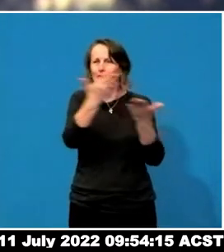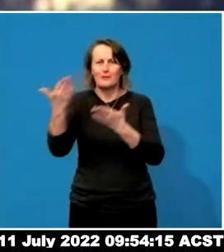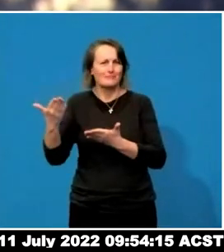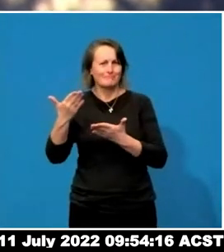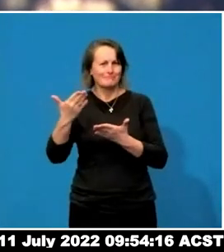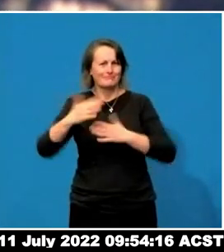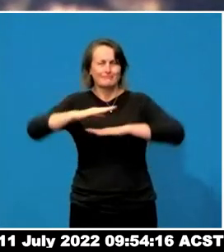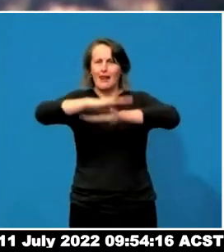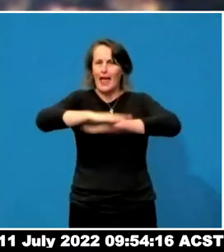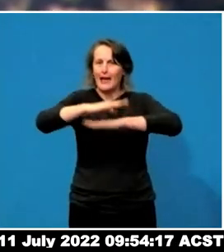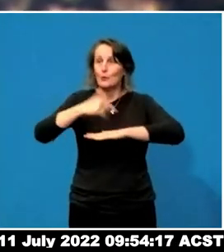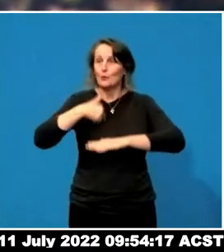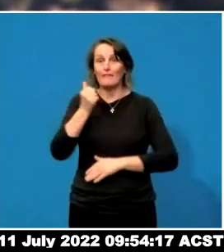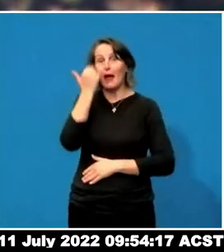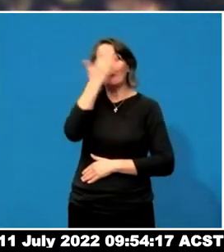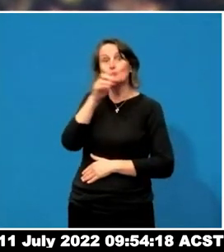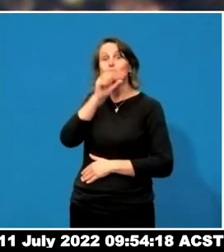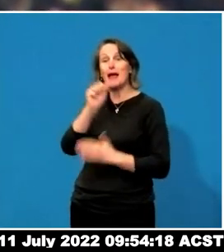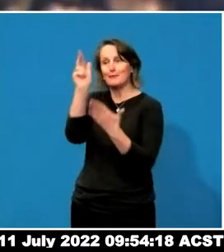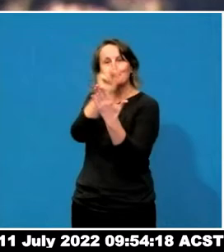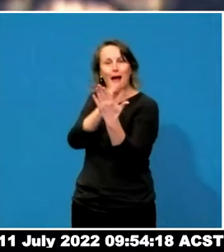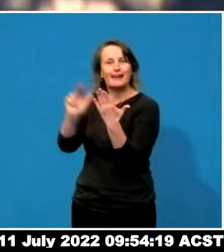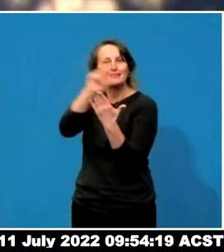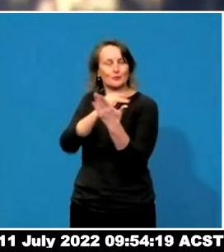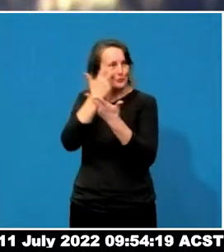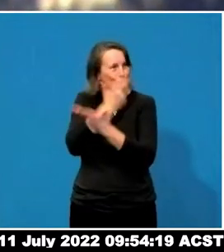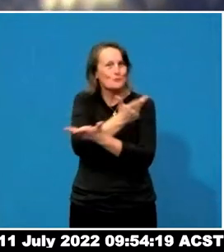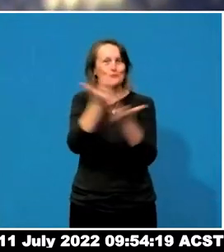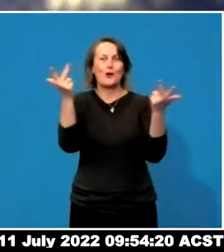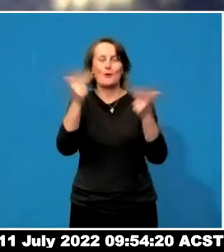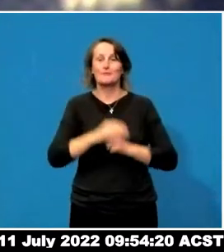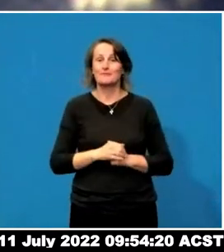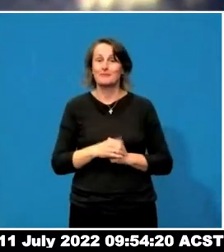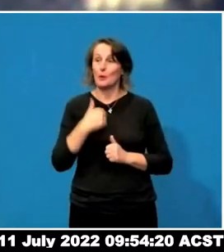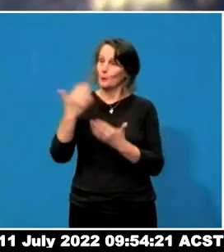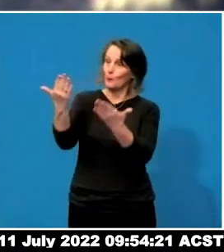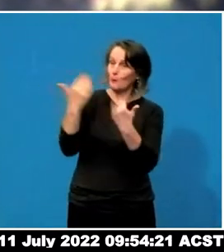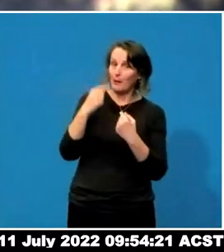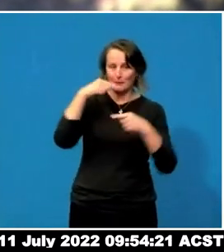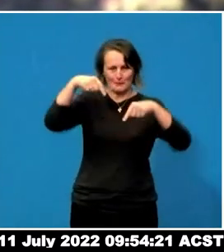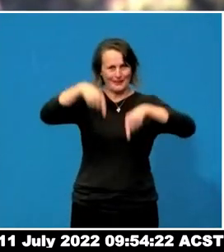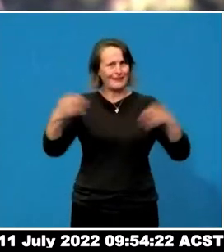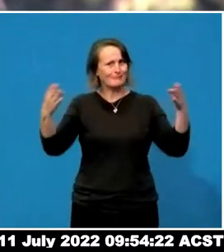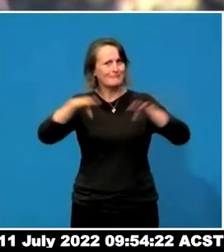Central Arrernte people have always welcomed people to Mparntwe here in Alice Springs, and today is no different.